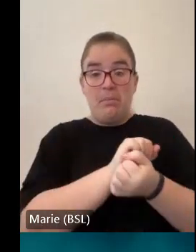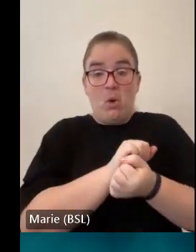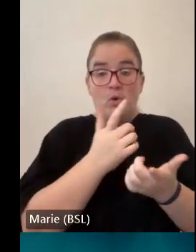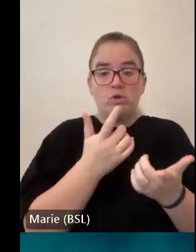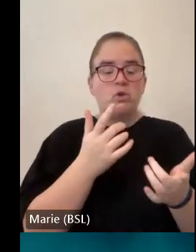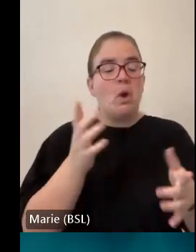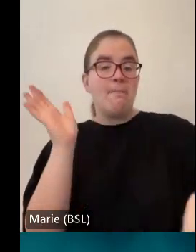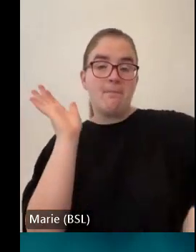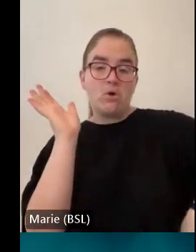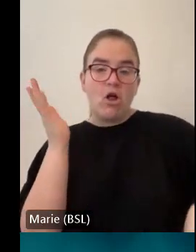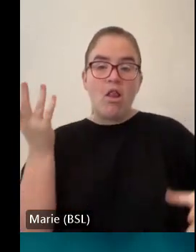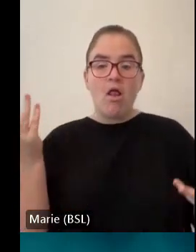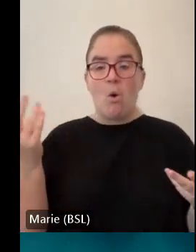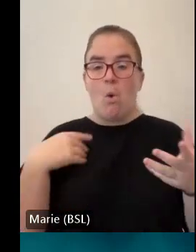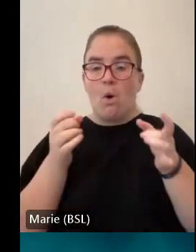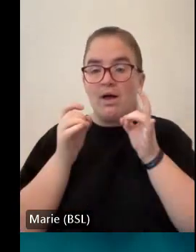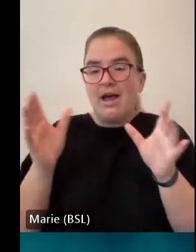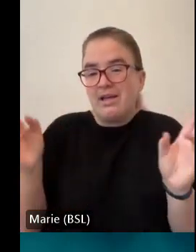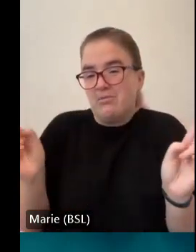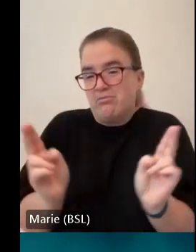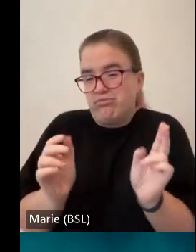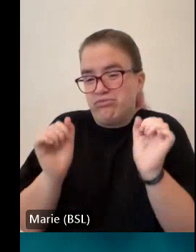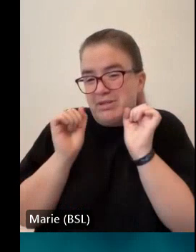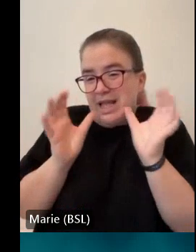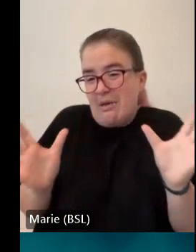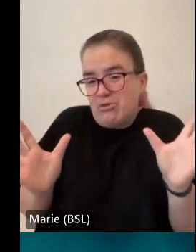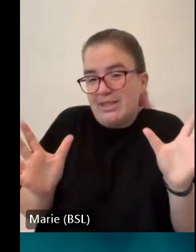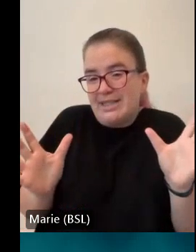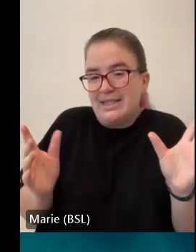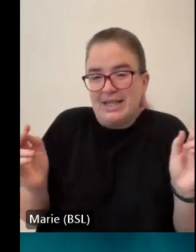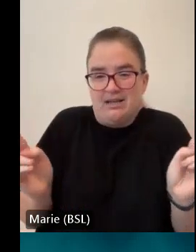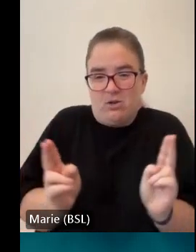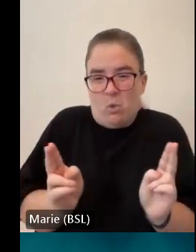perhaps a model or a front face, you know, a sort of quiet over